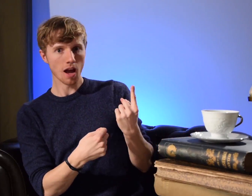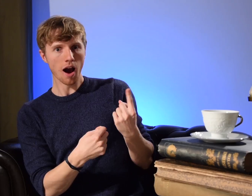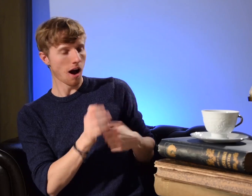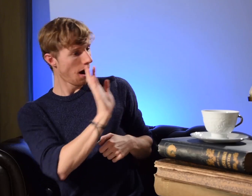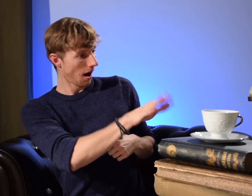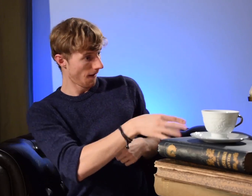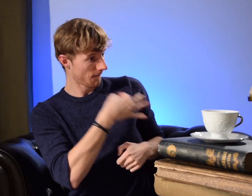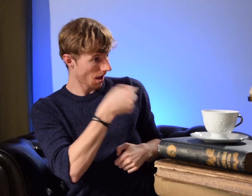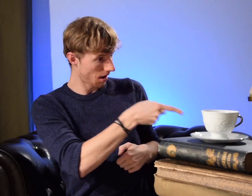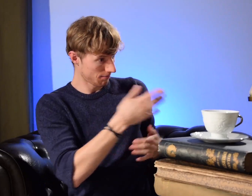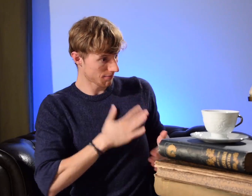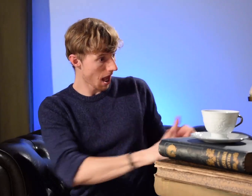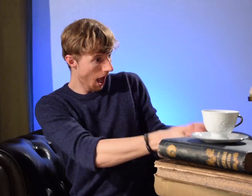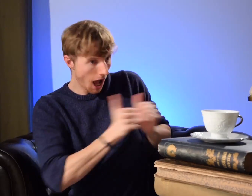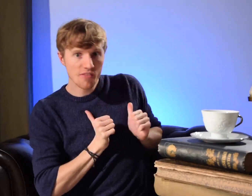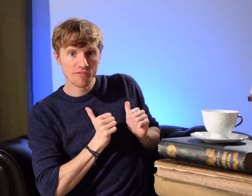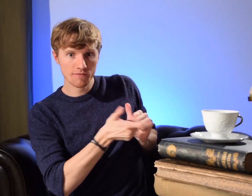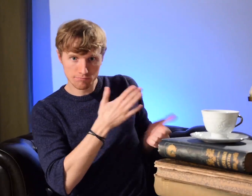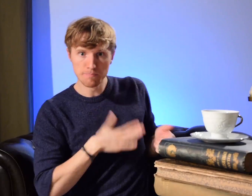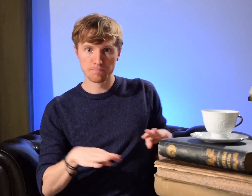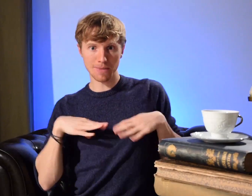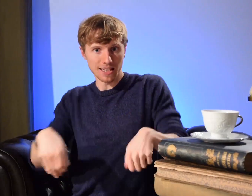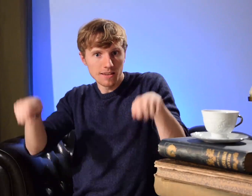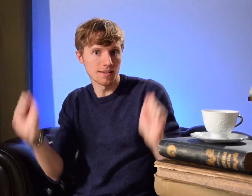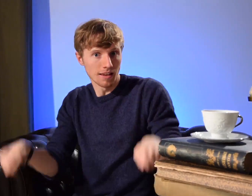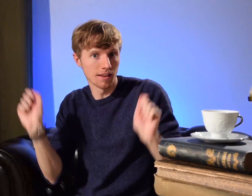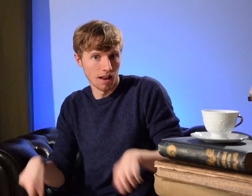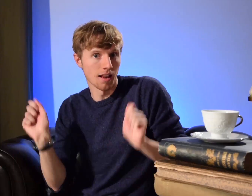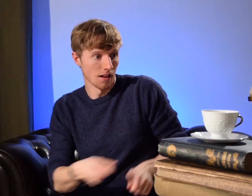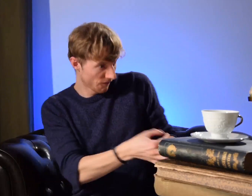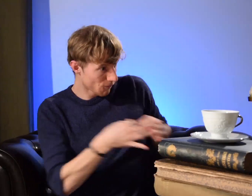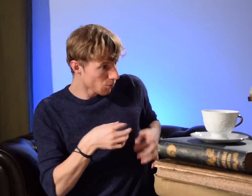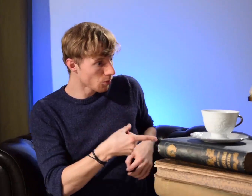Mother Hulda asked her as well, whether she would stay to work and shake the beds.